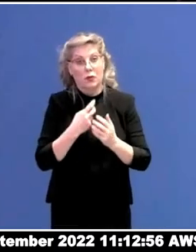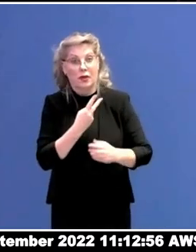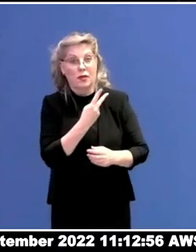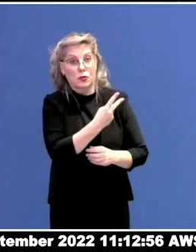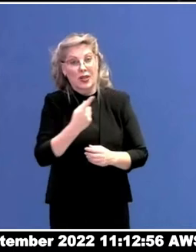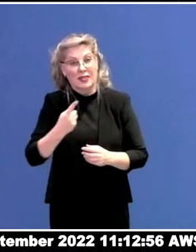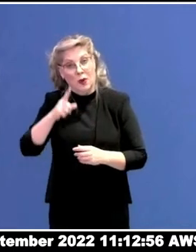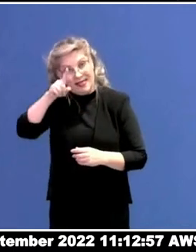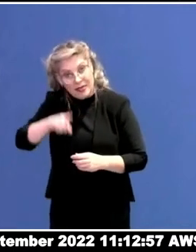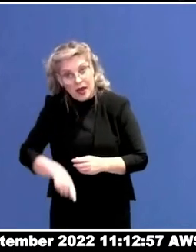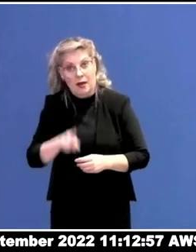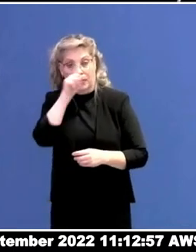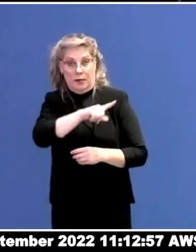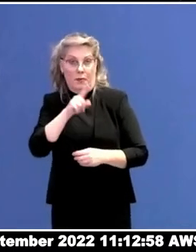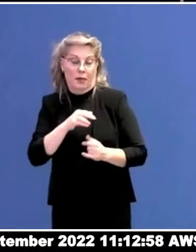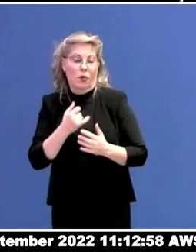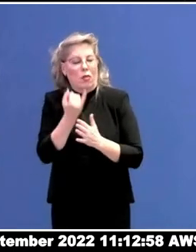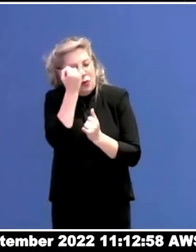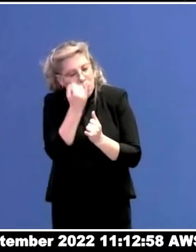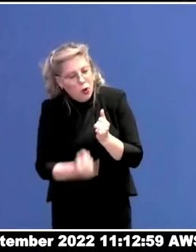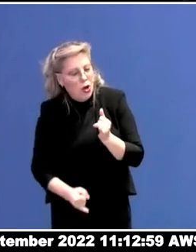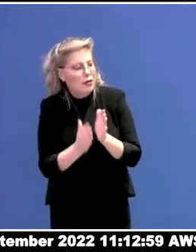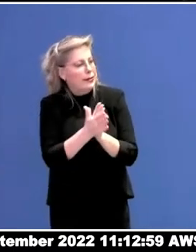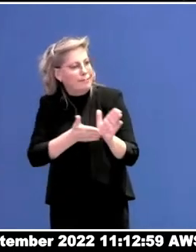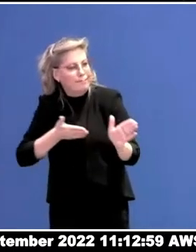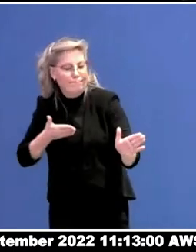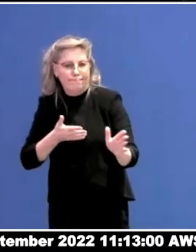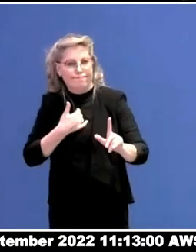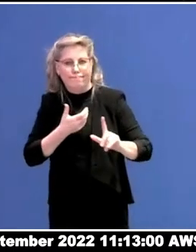country. The most marginalised and most vulnerable, the critically vulnerable.